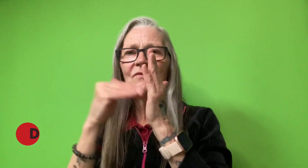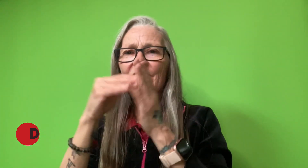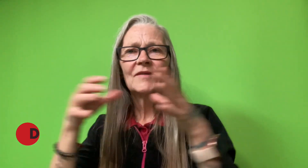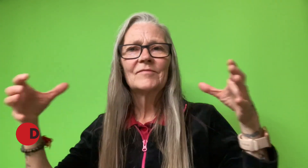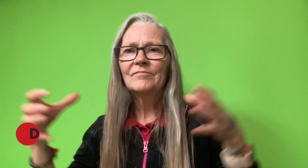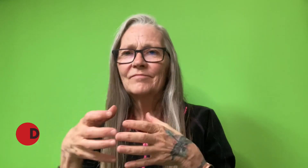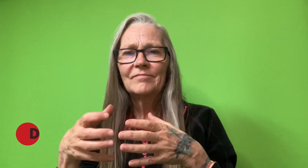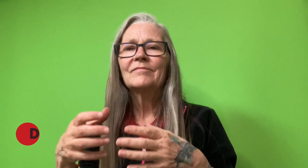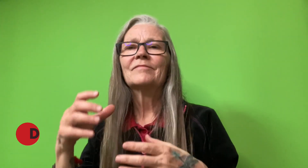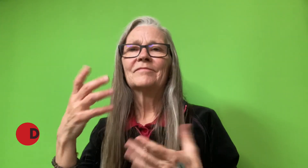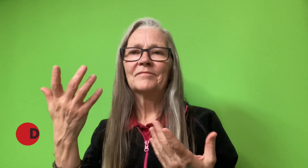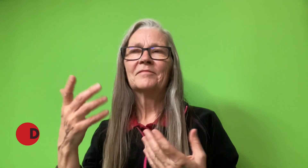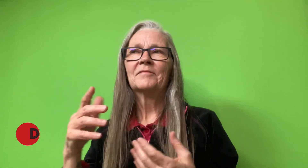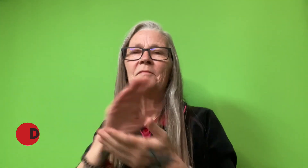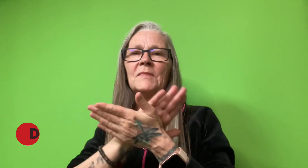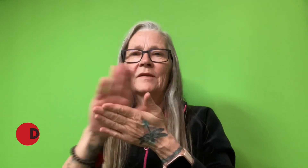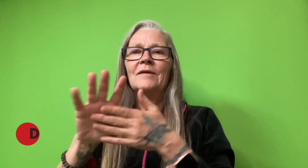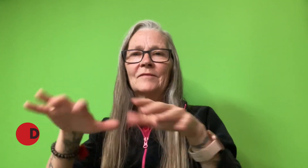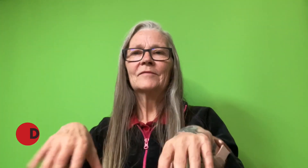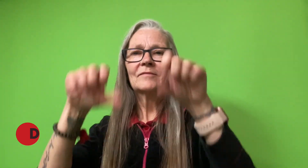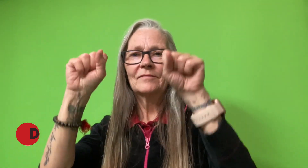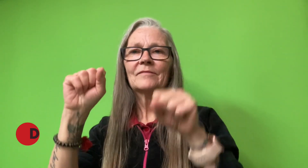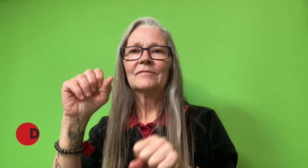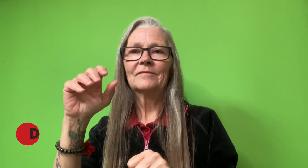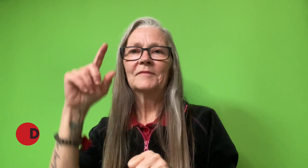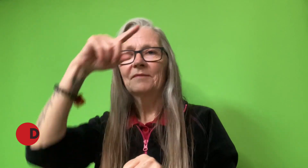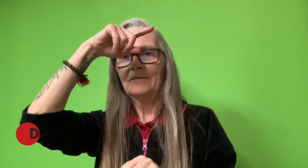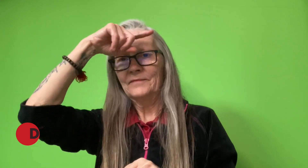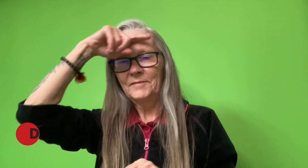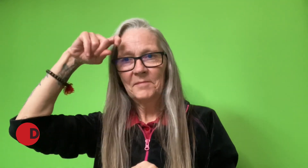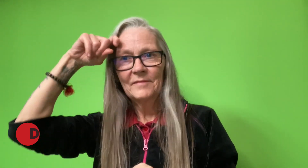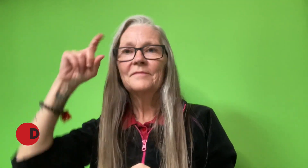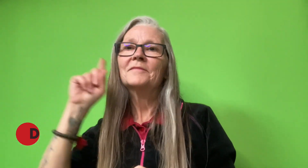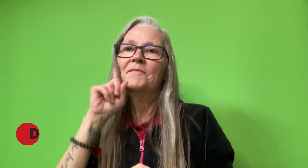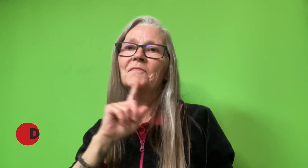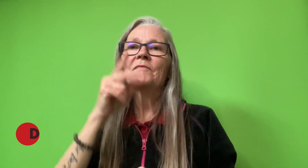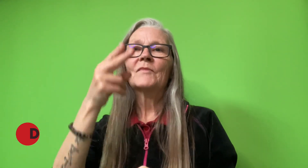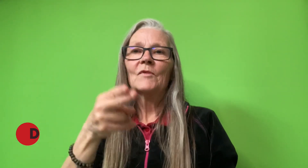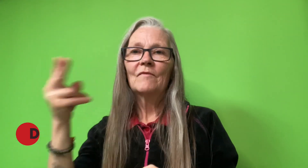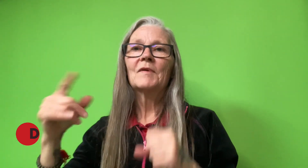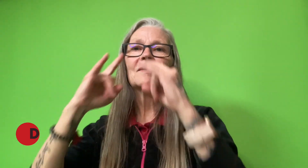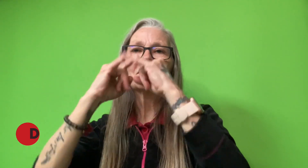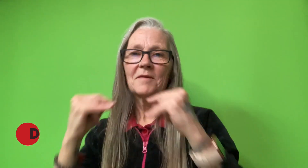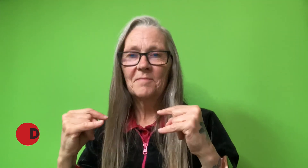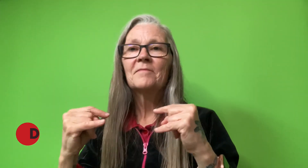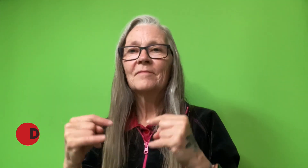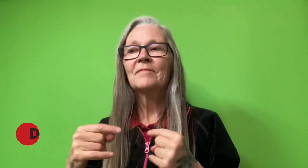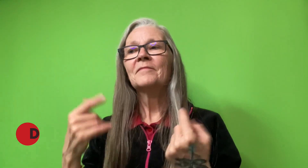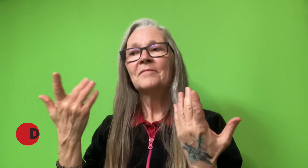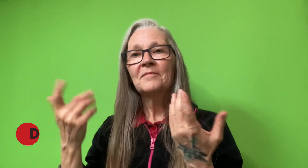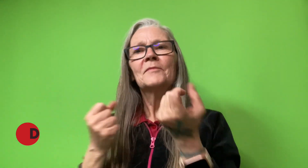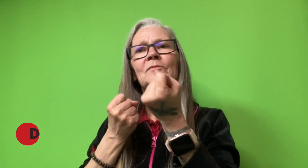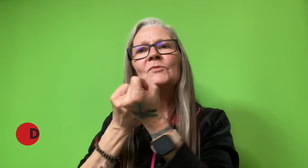so the Deaf and Hard of Hearing Camp in the Summer is great to support